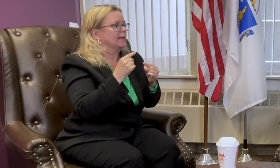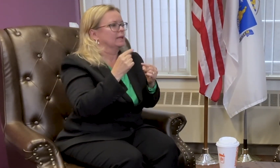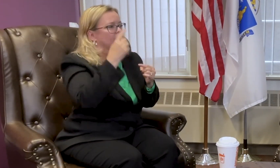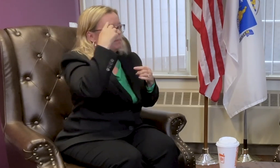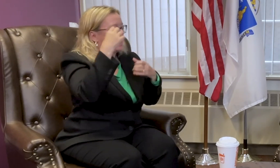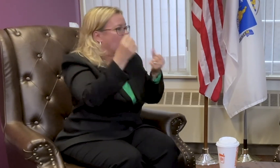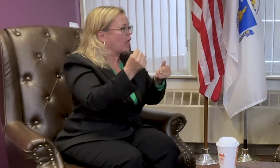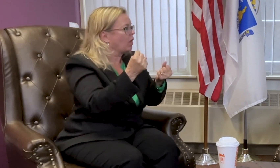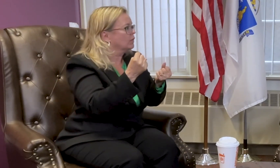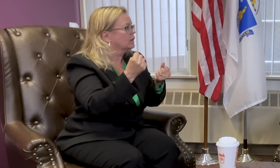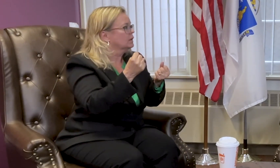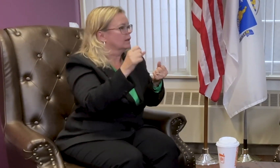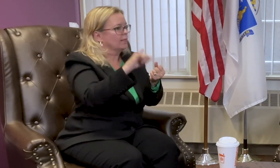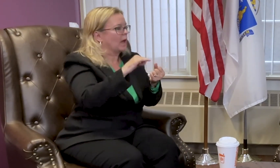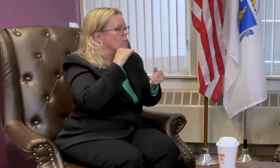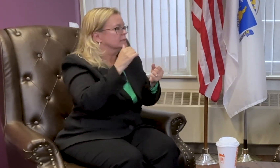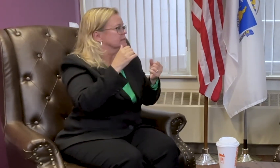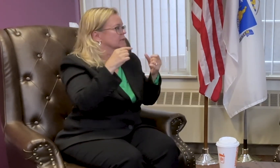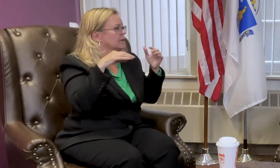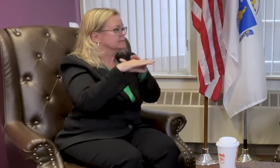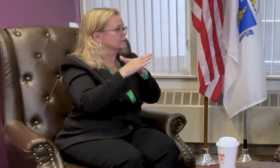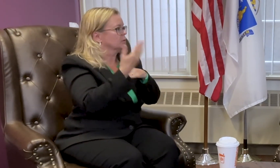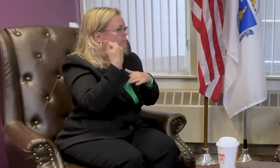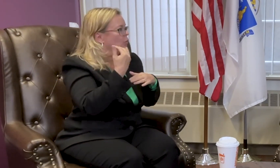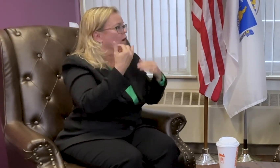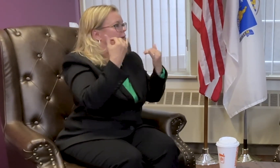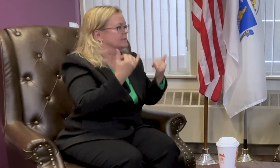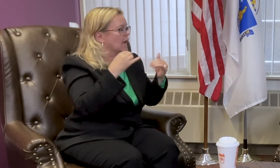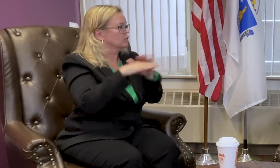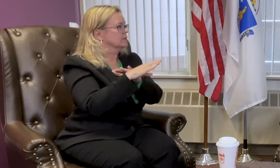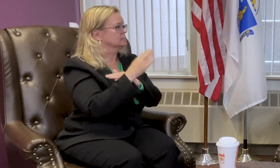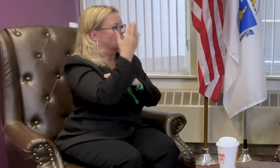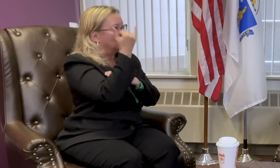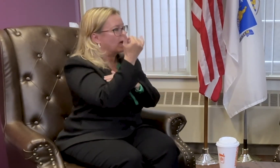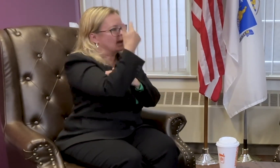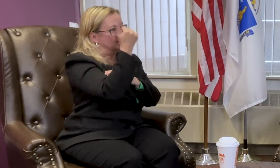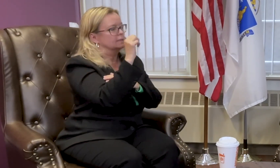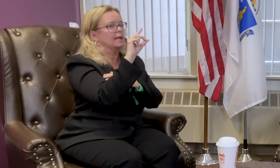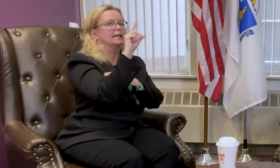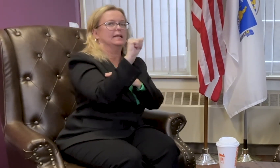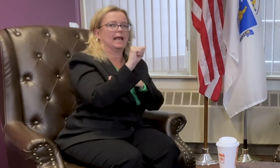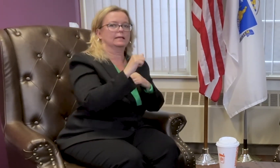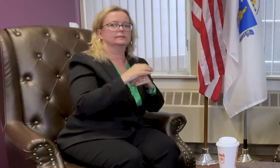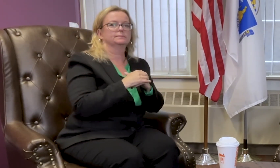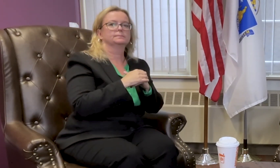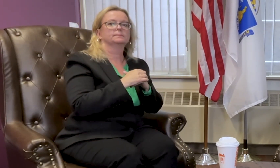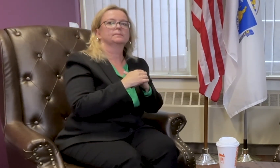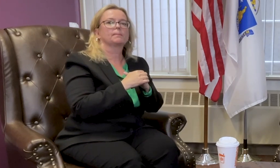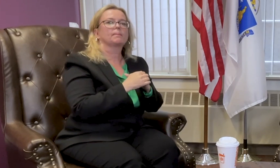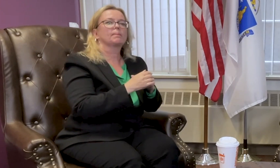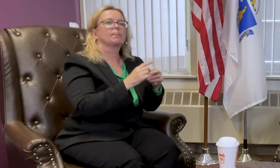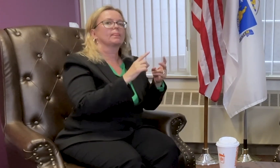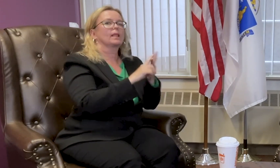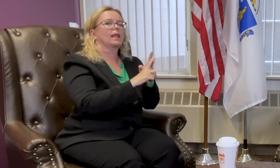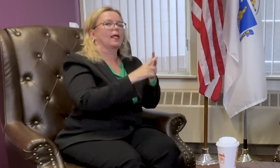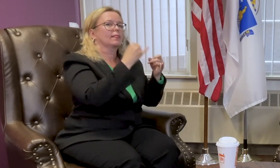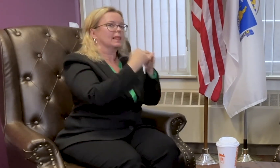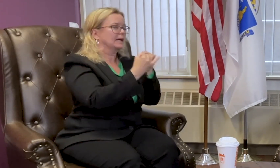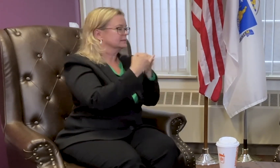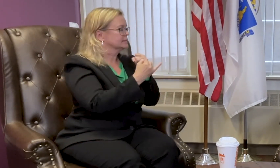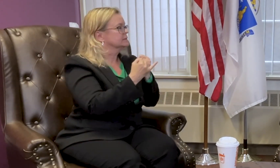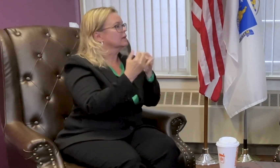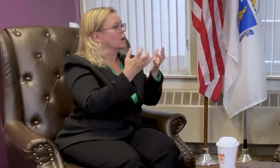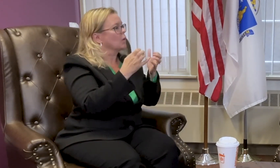past, they have not had access, but because of the ADA, this program is available for everyone.